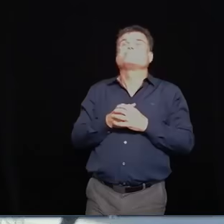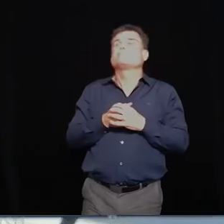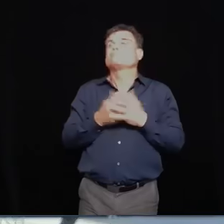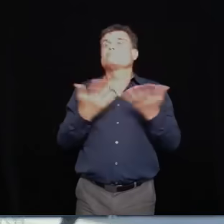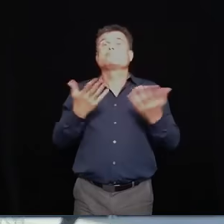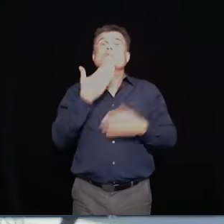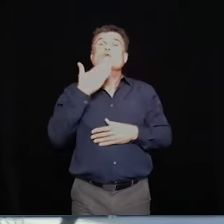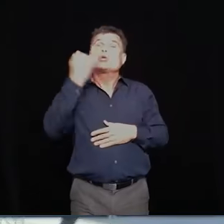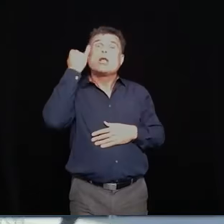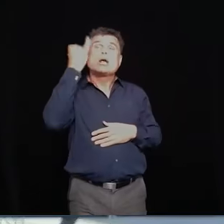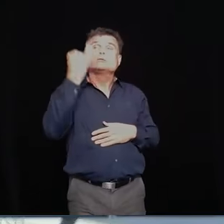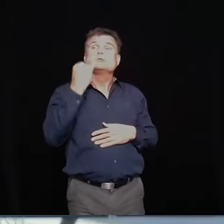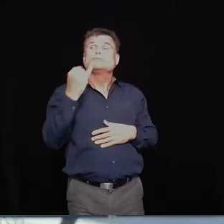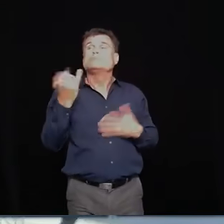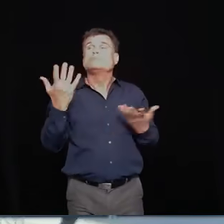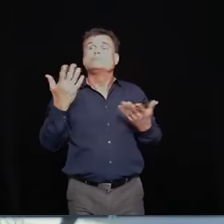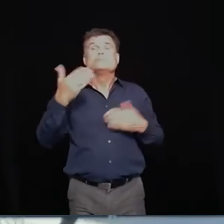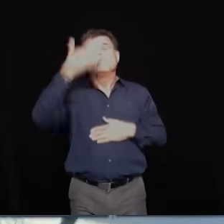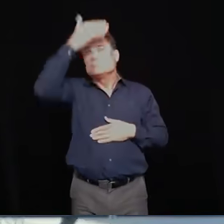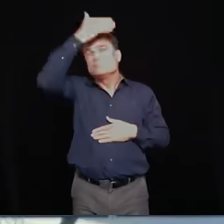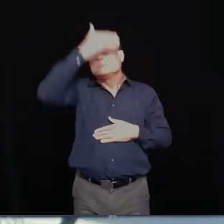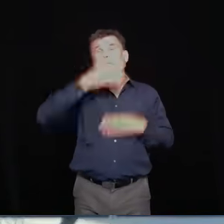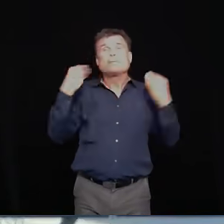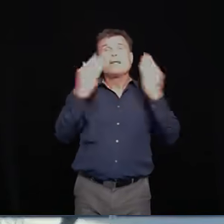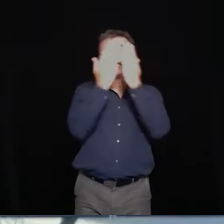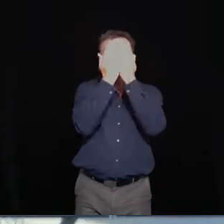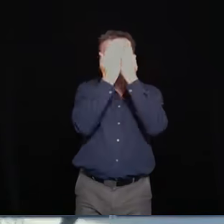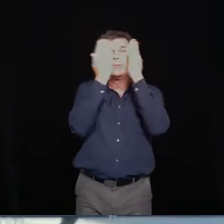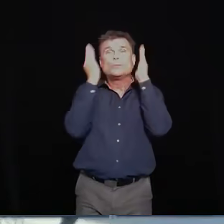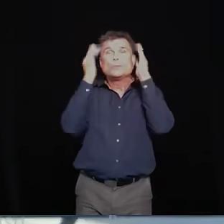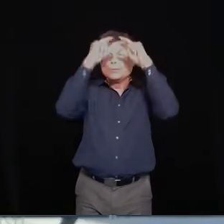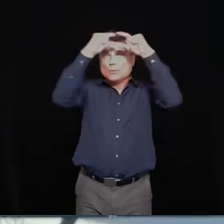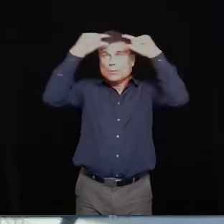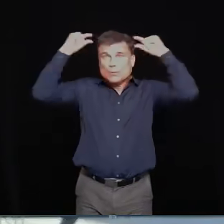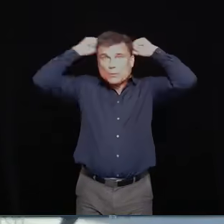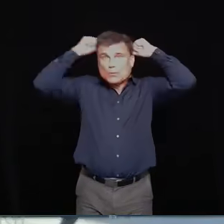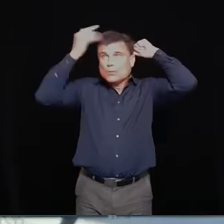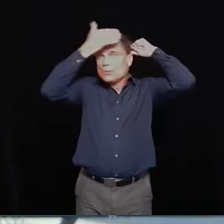talked about this before that I watch very carefully those unlinked cases in our communities